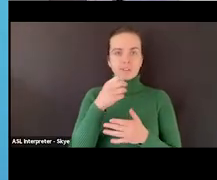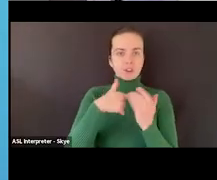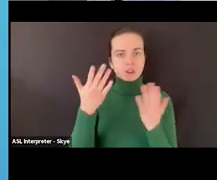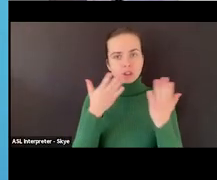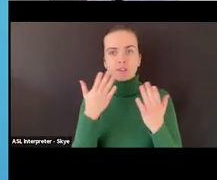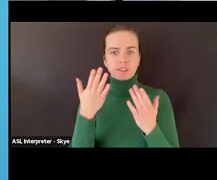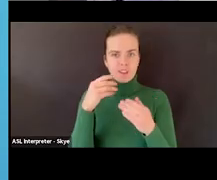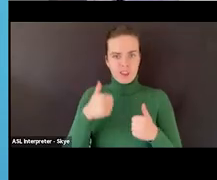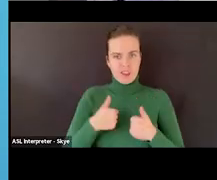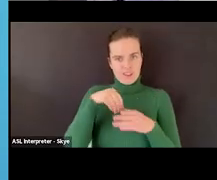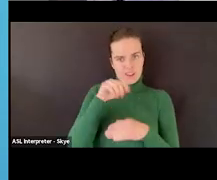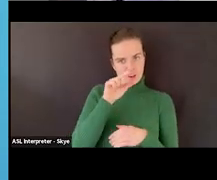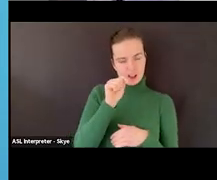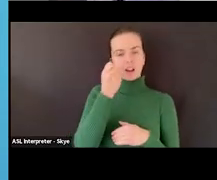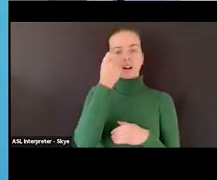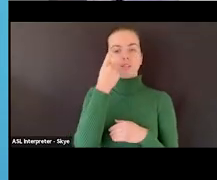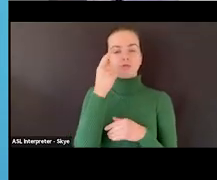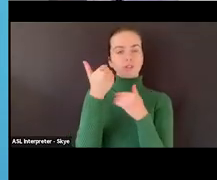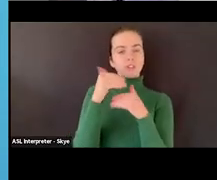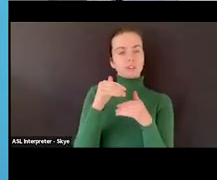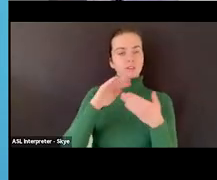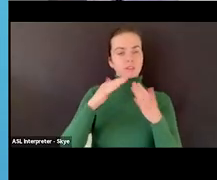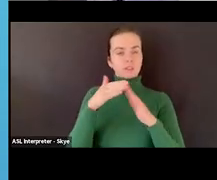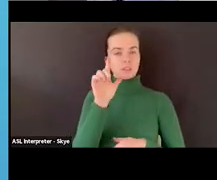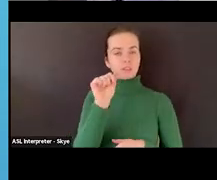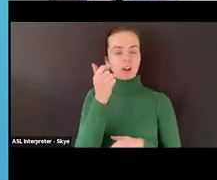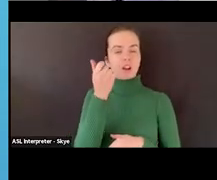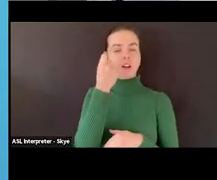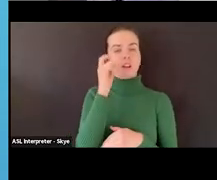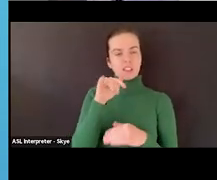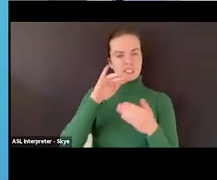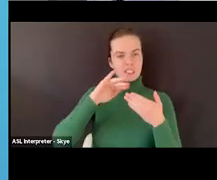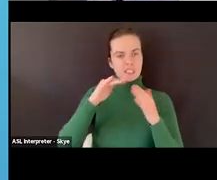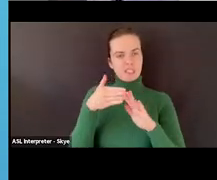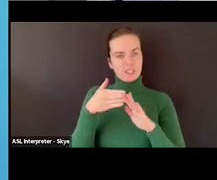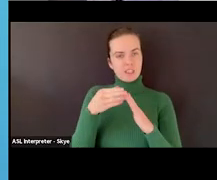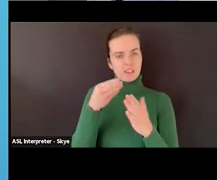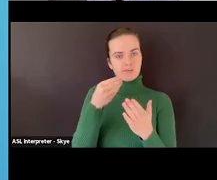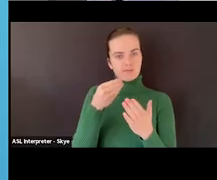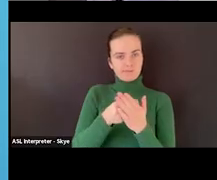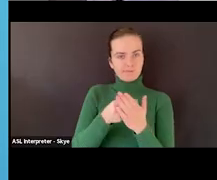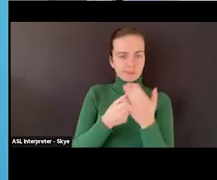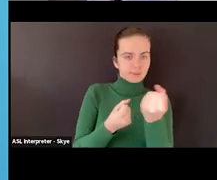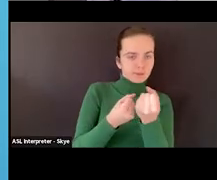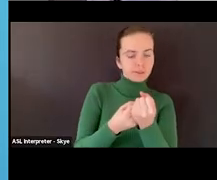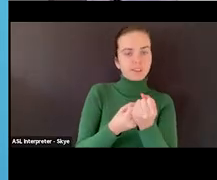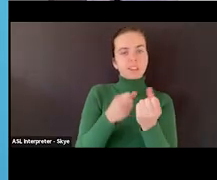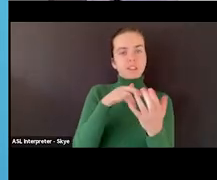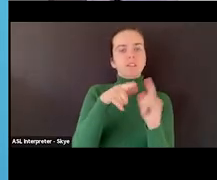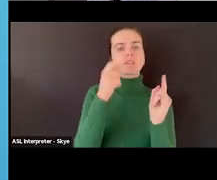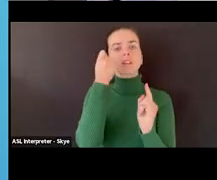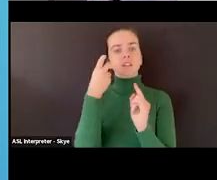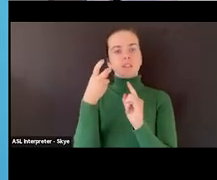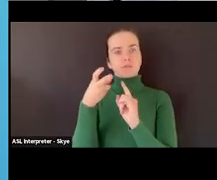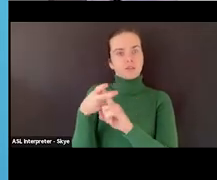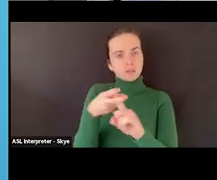the City of Los Angeles, given that this is a city funded study. But recruitment became challenging,